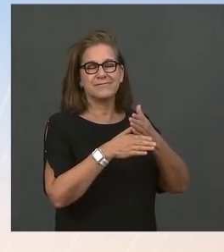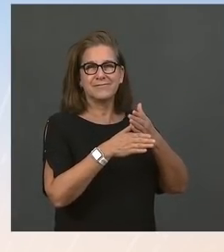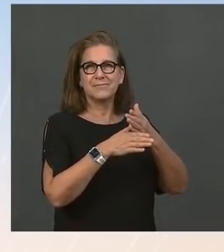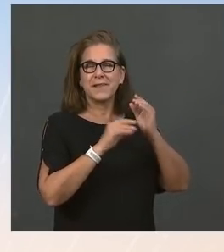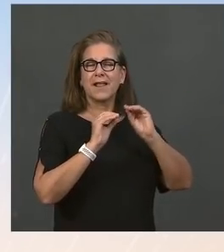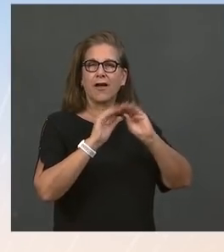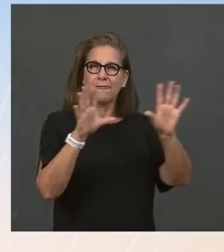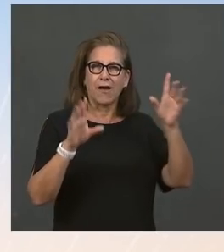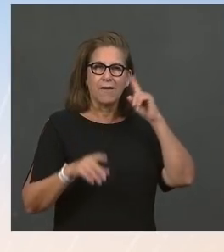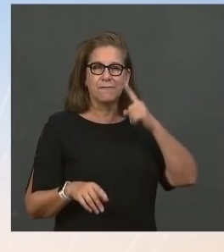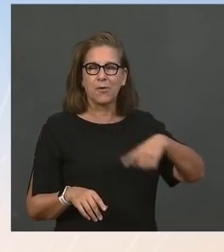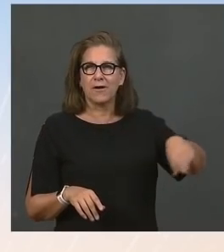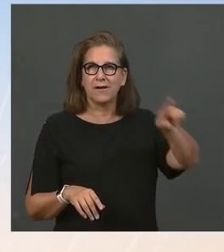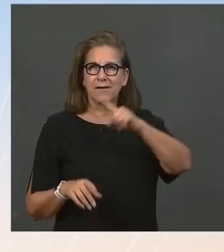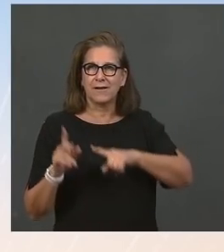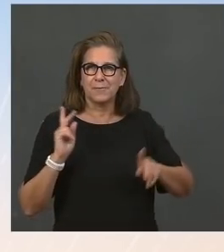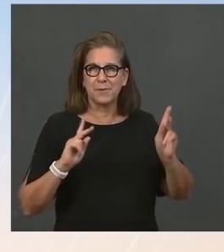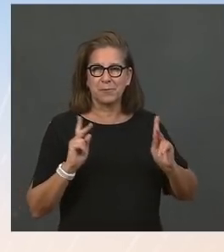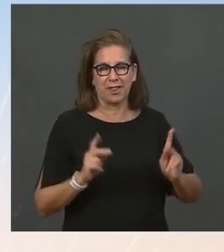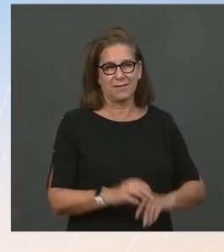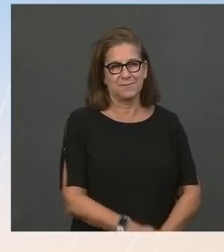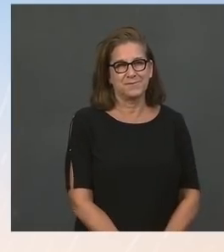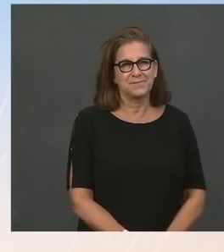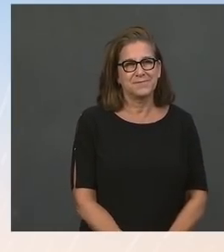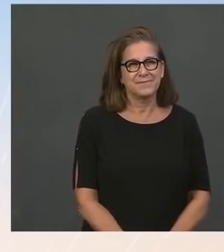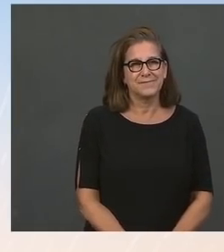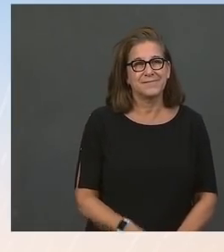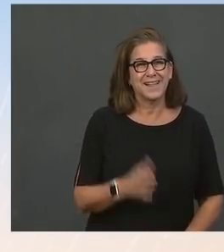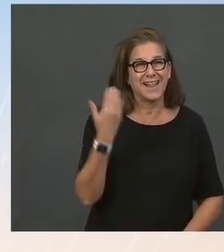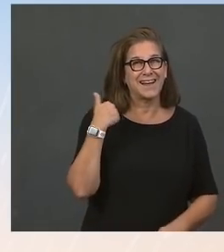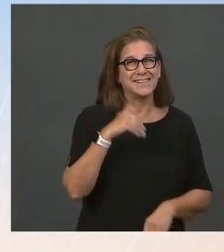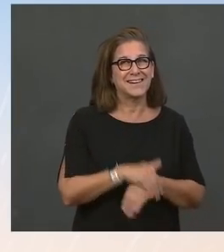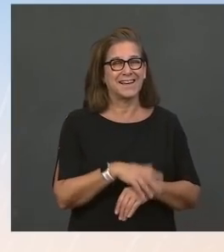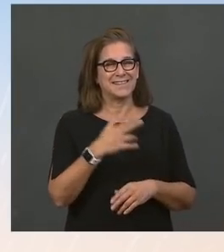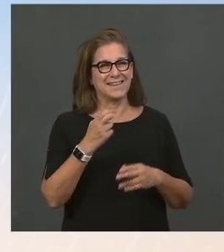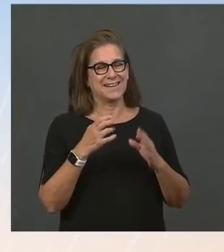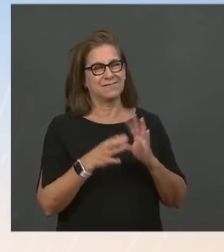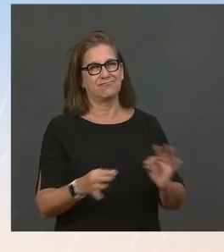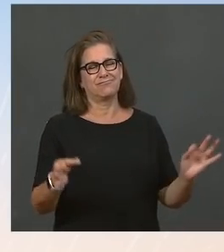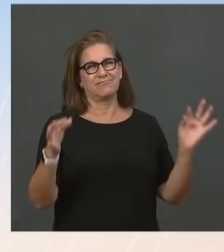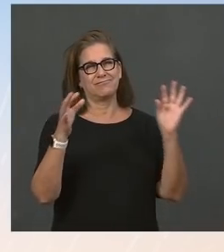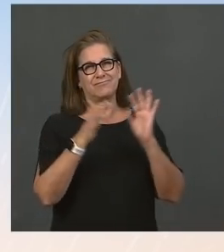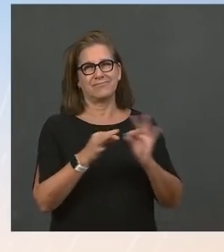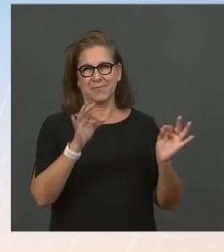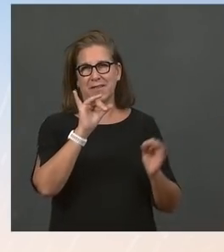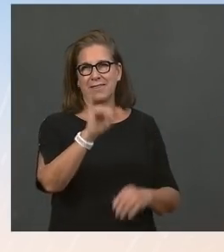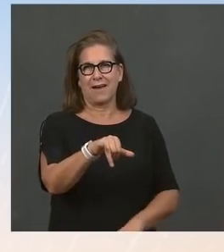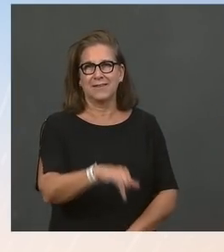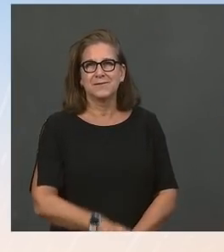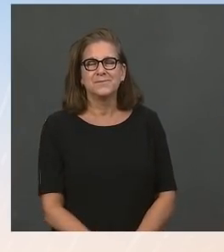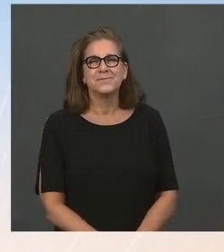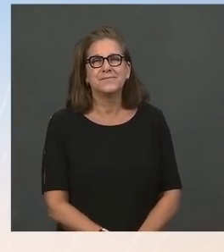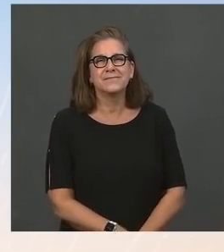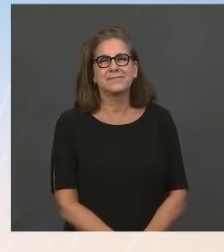So last night was an opportunity to do that. Go ahead. The Press: Thank you, Jen. My first question is on the President's climate agenda.